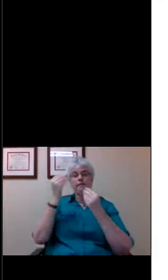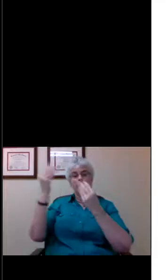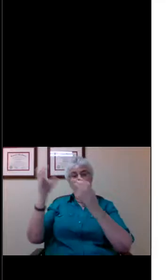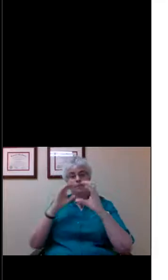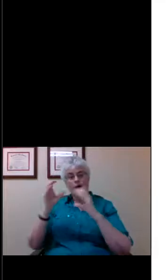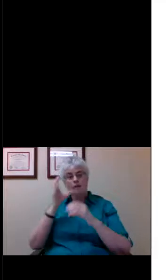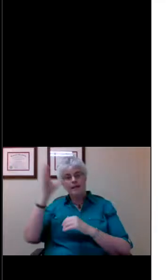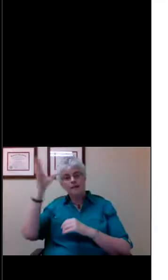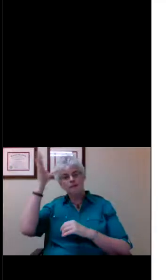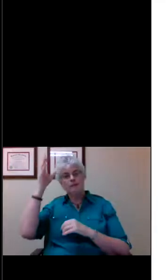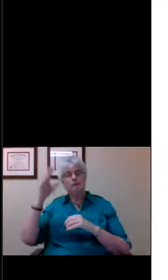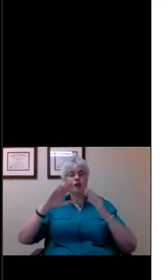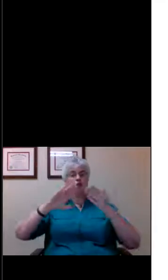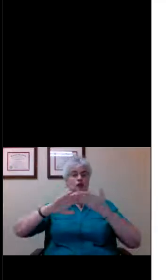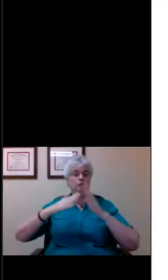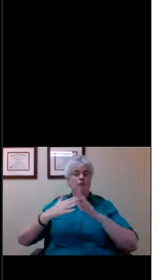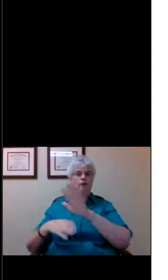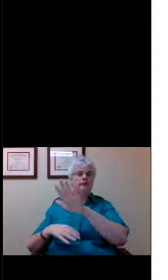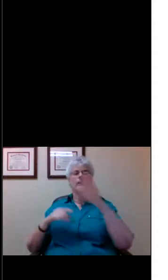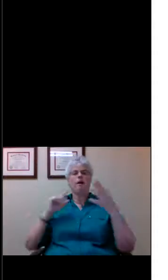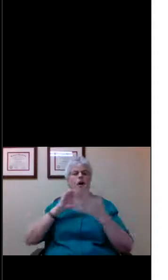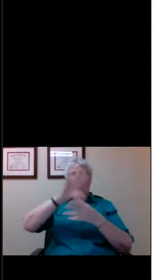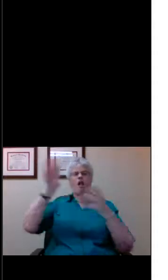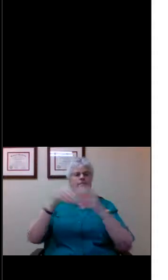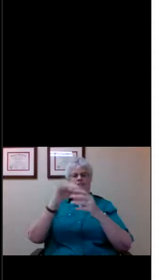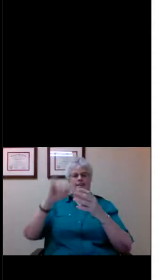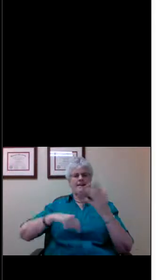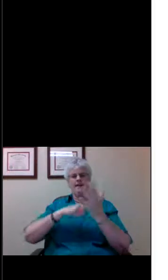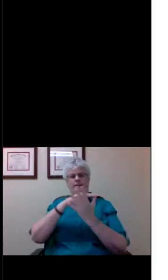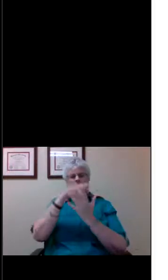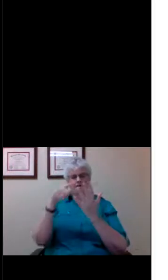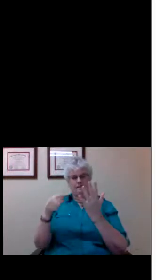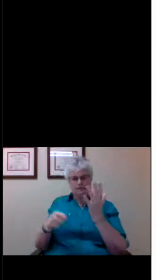processes, how they communicate with parents in the community. So they took